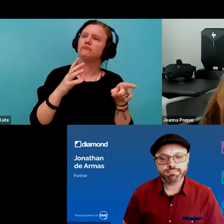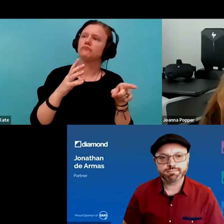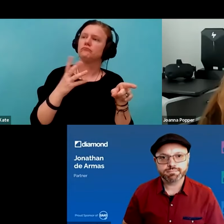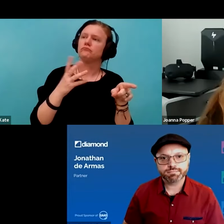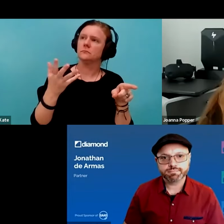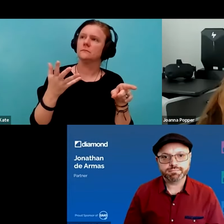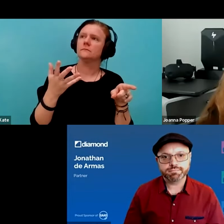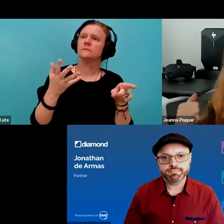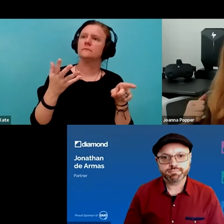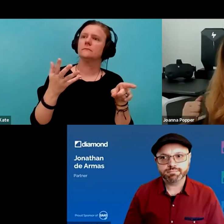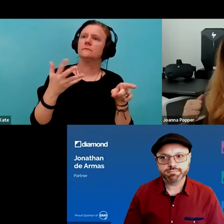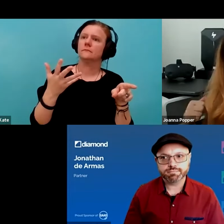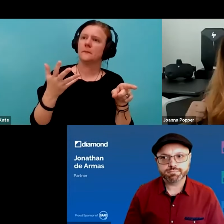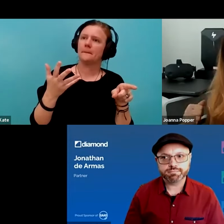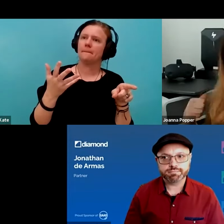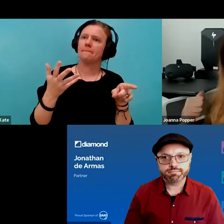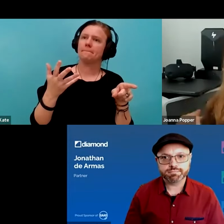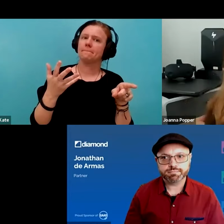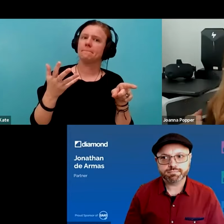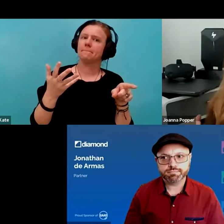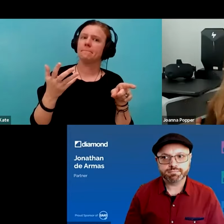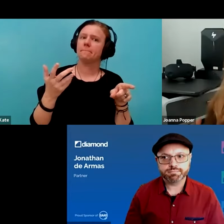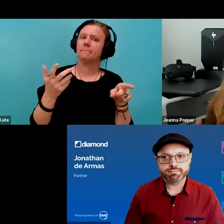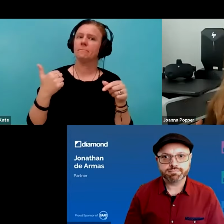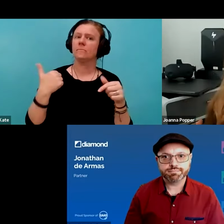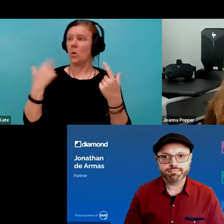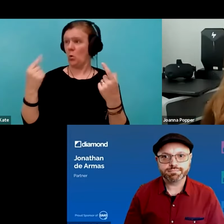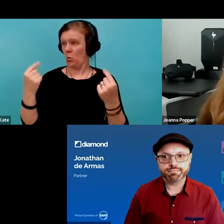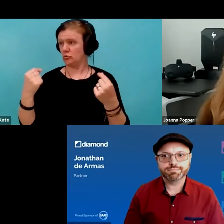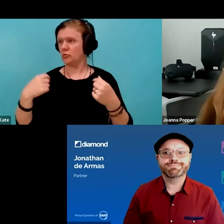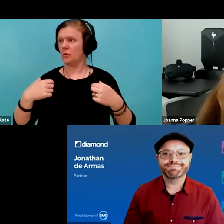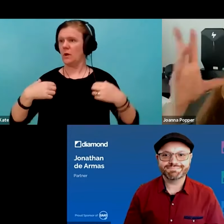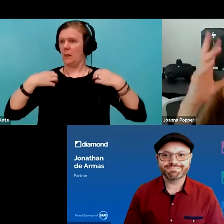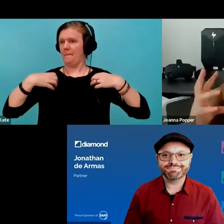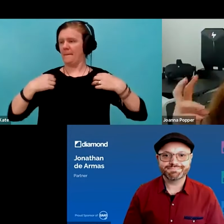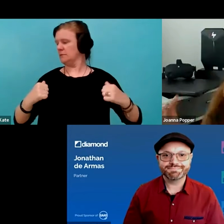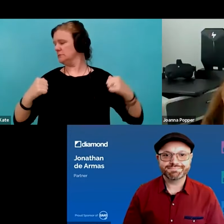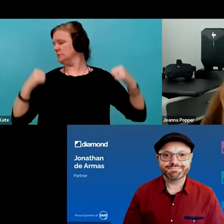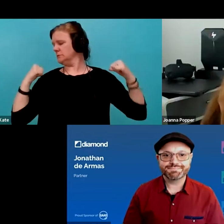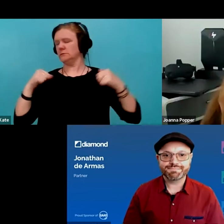Put up with the backpack on the back of a wheelchair and put the put the person